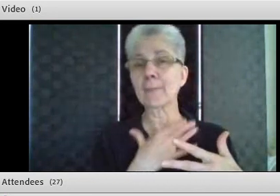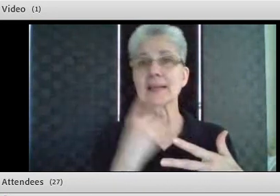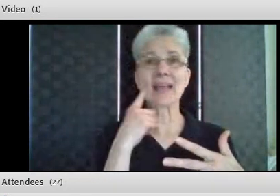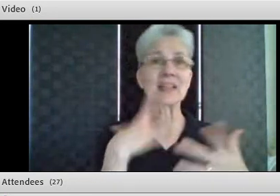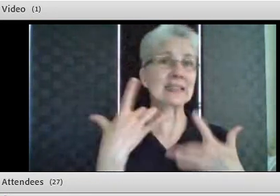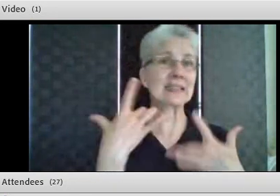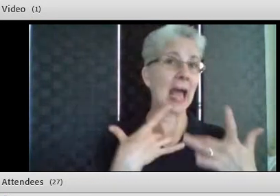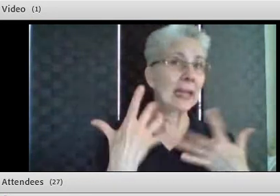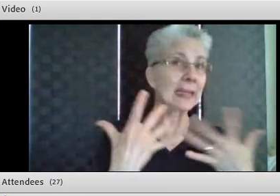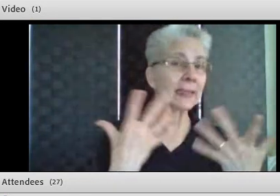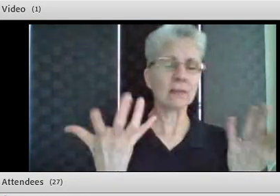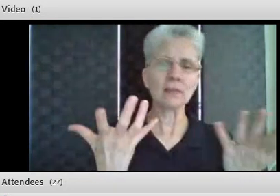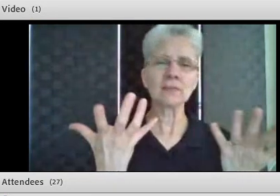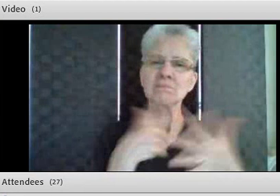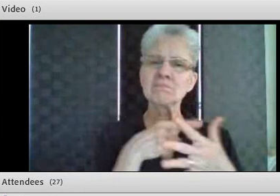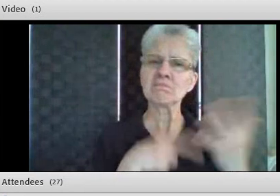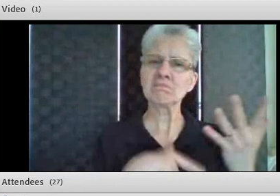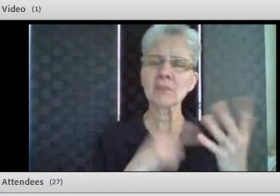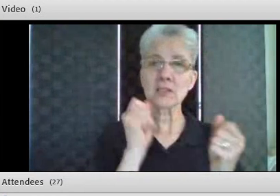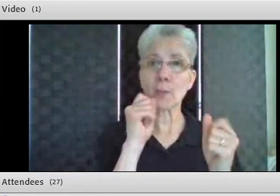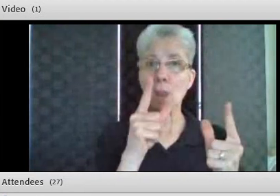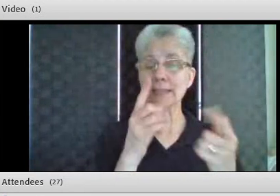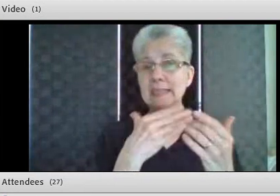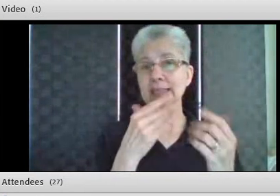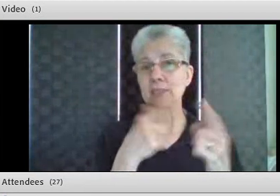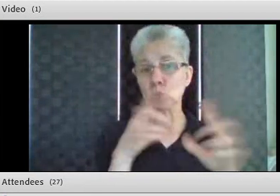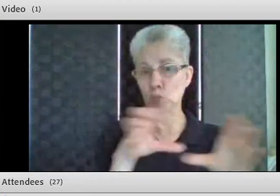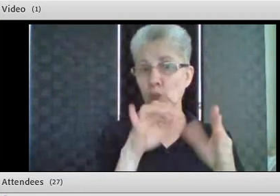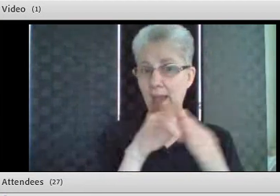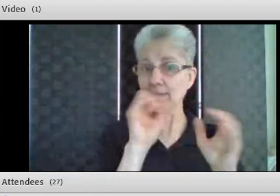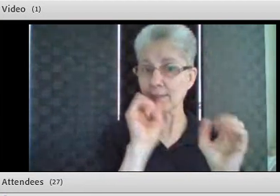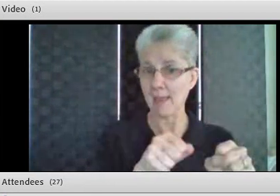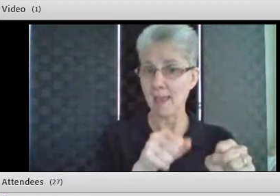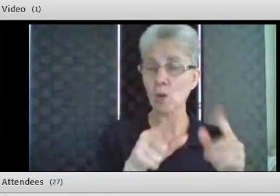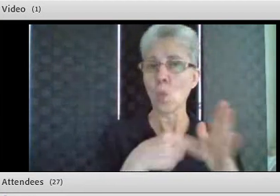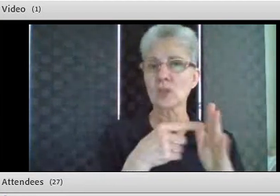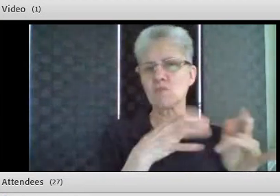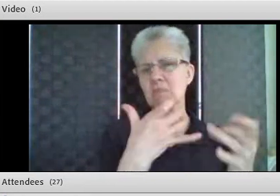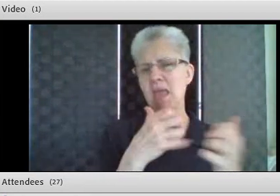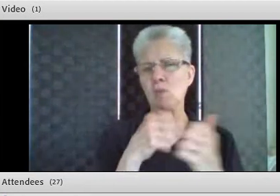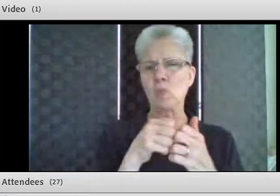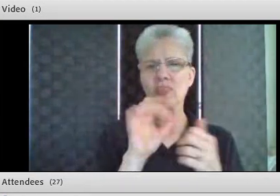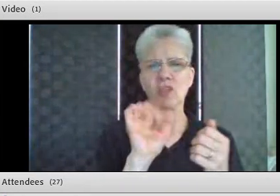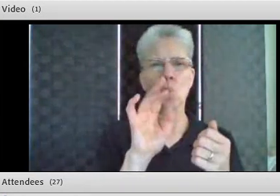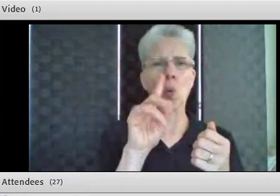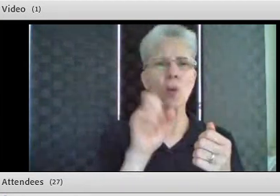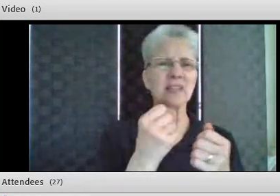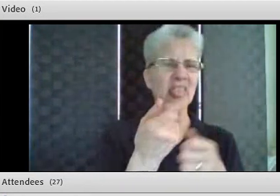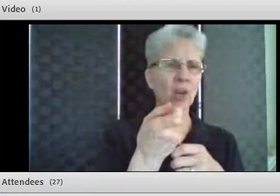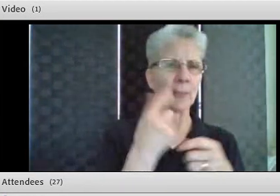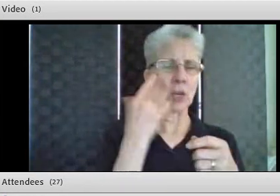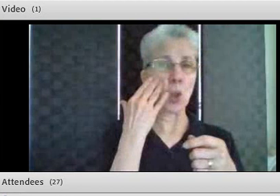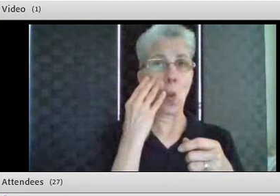for that scene so something that sounds sad, something that sounds scary, something that sounds happy, something that sounds exciting.